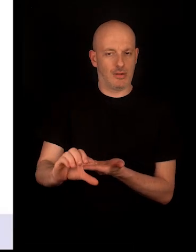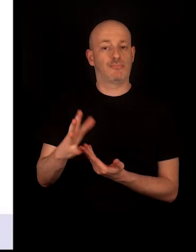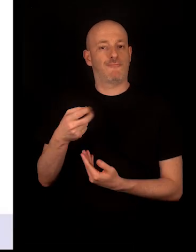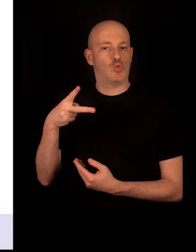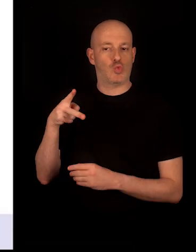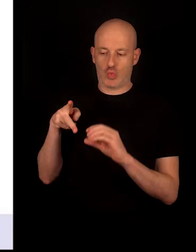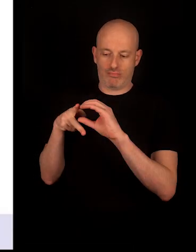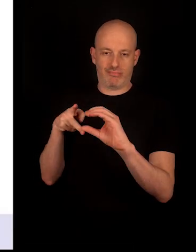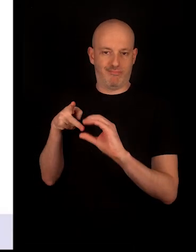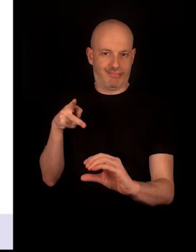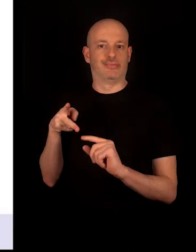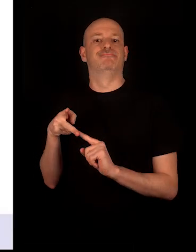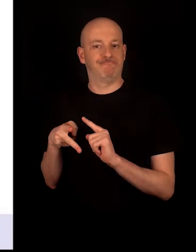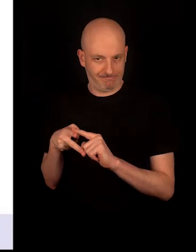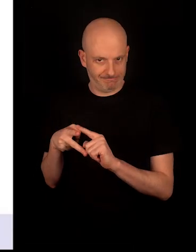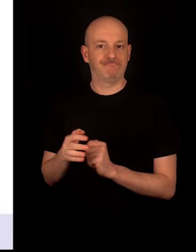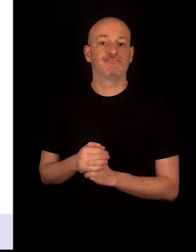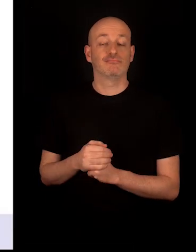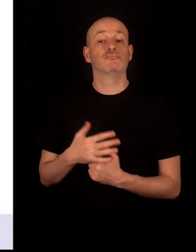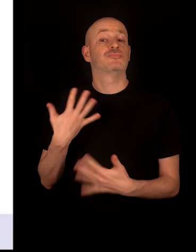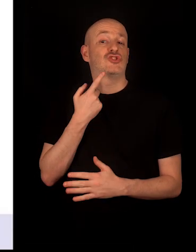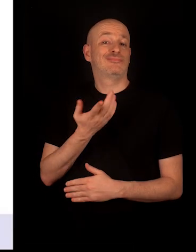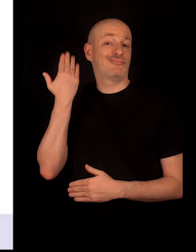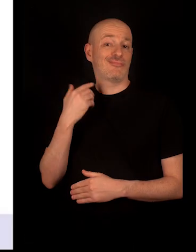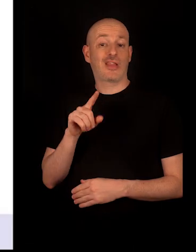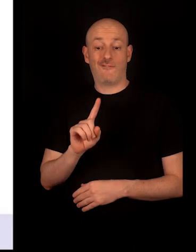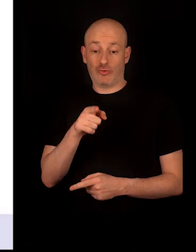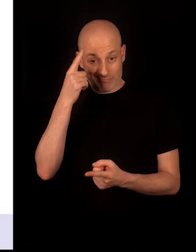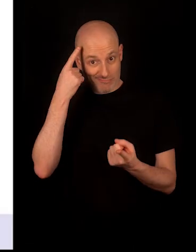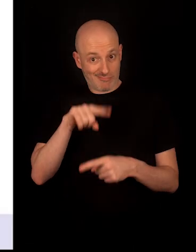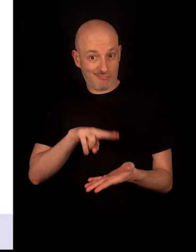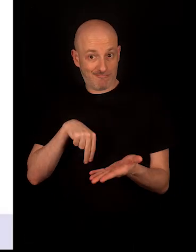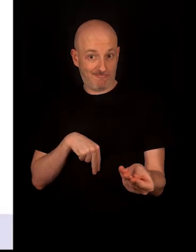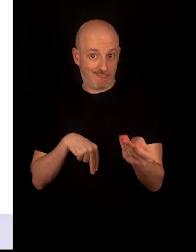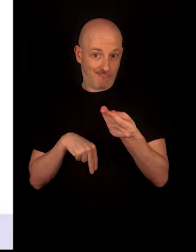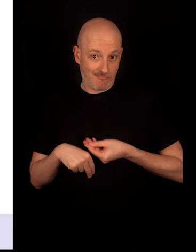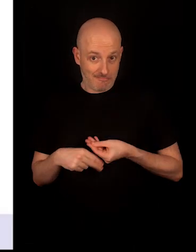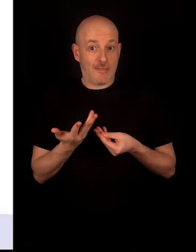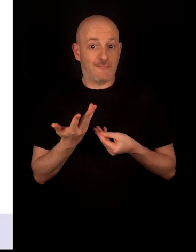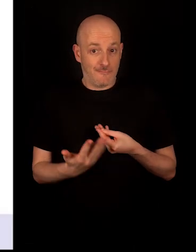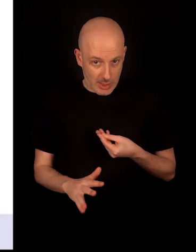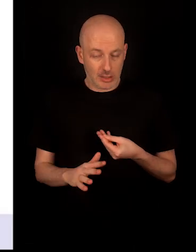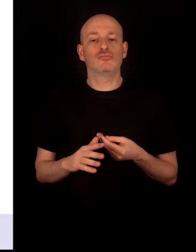It is made two instalments. As I said, once you send back your grant agreement,